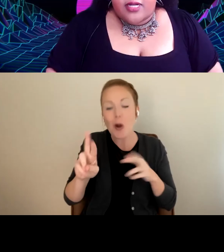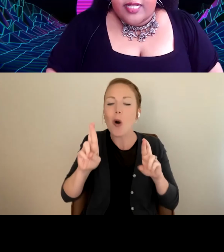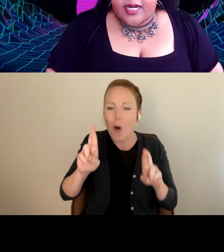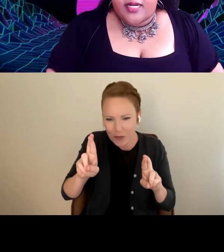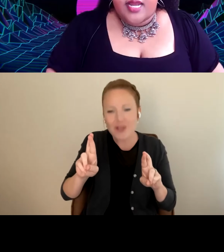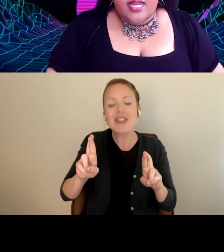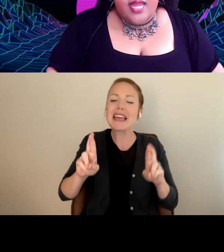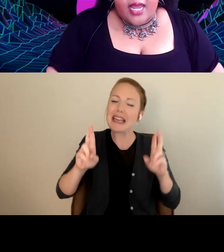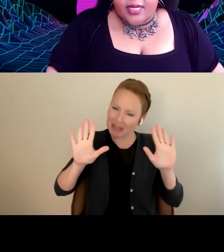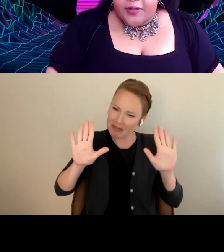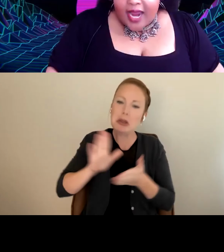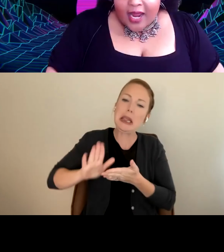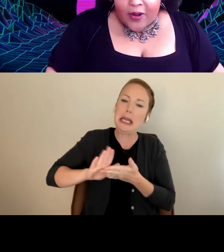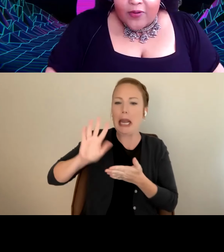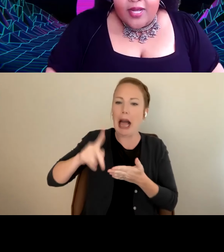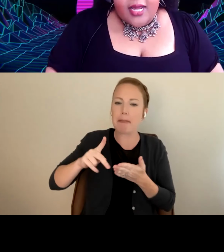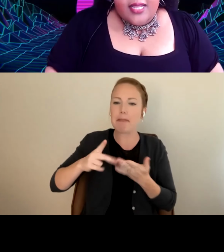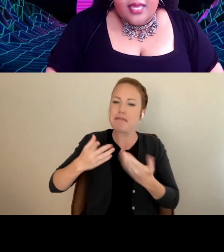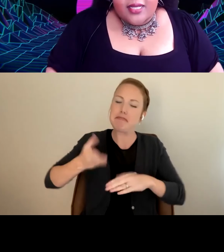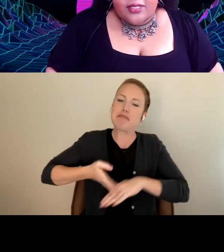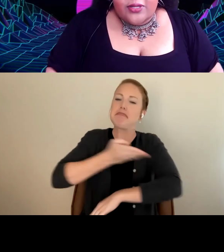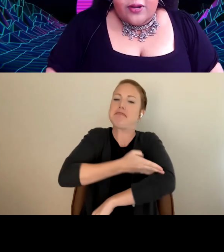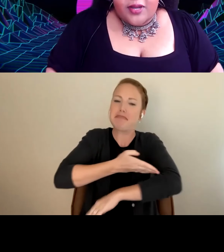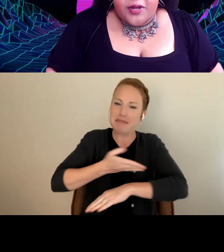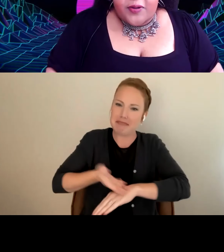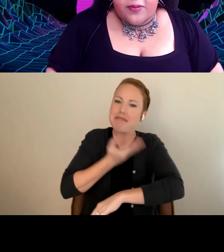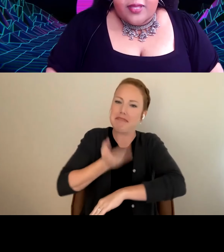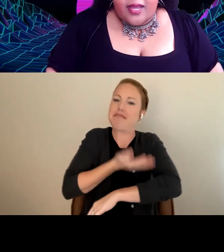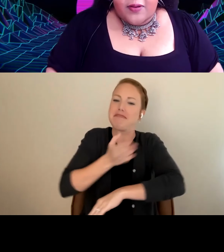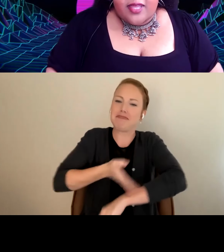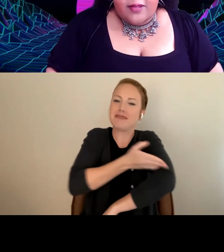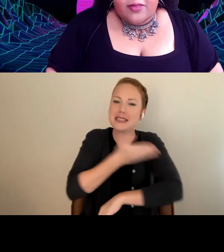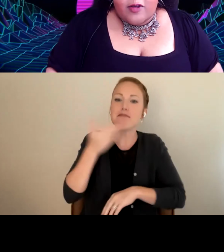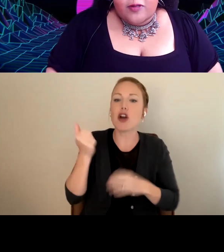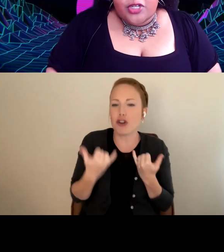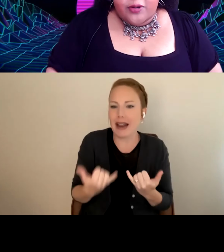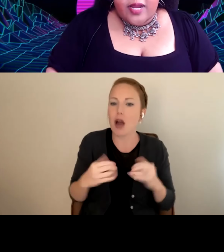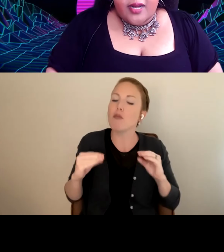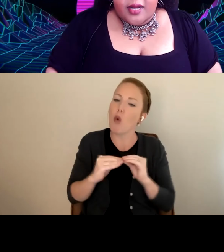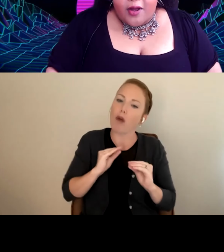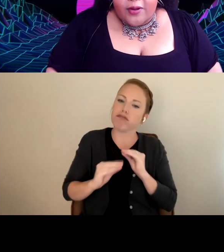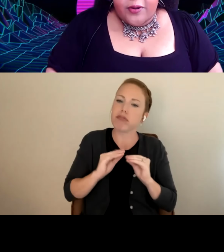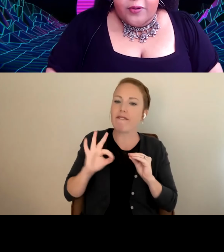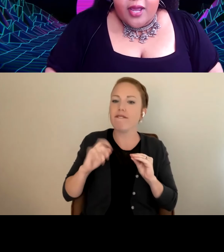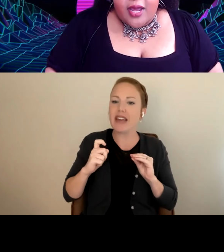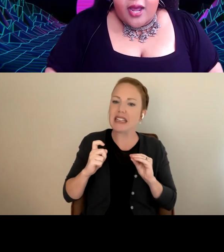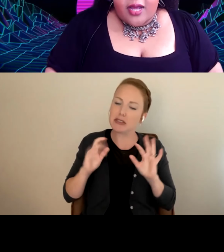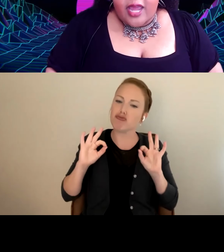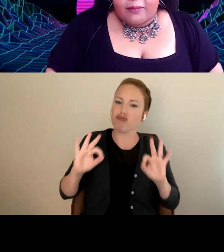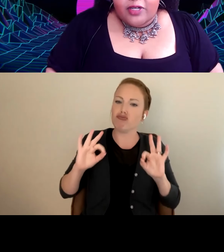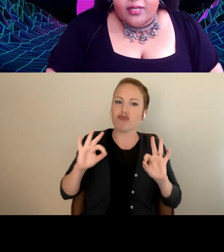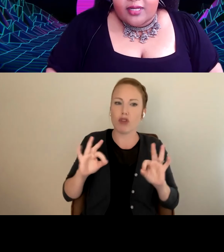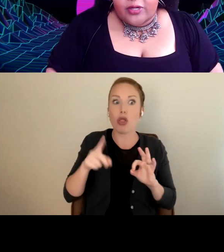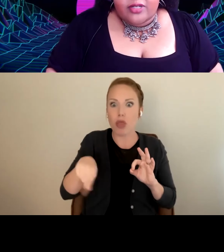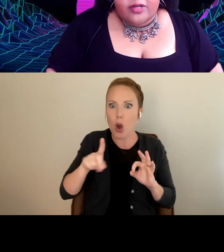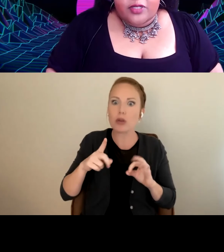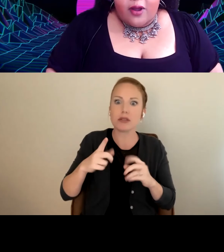cleared, and that now things are, that those generated auto captions and transcripts are